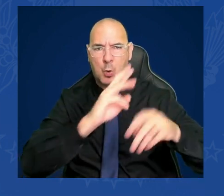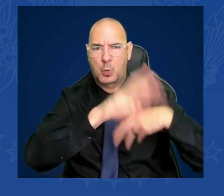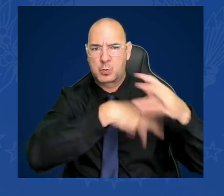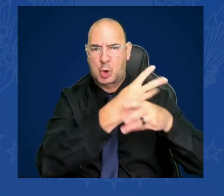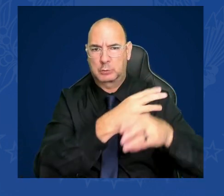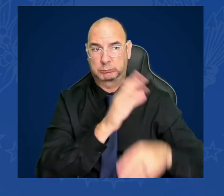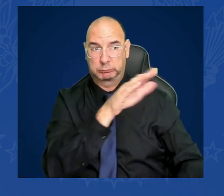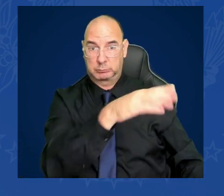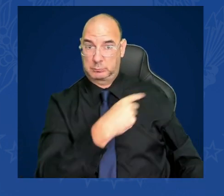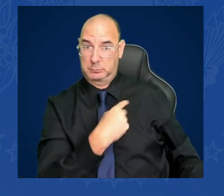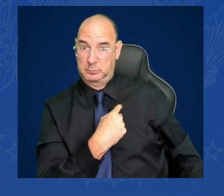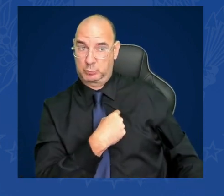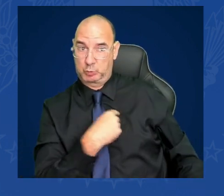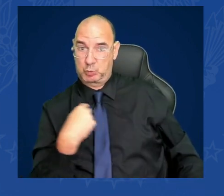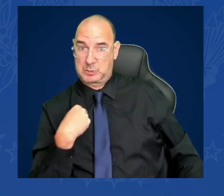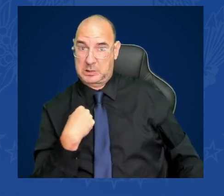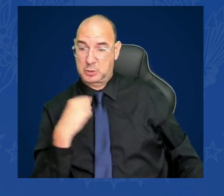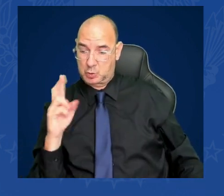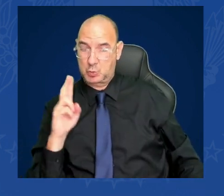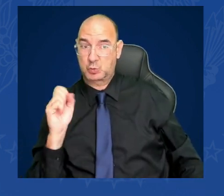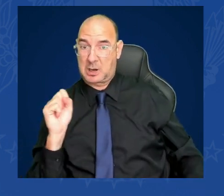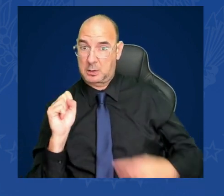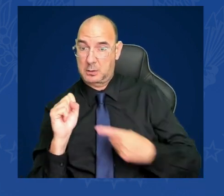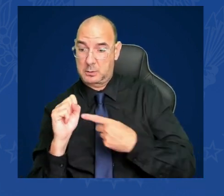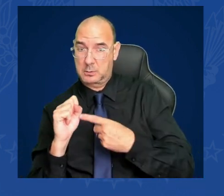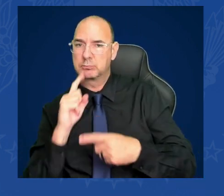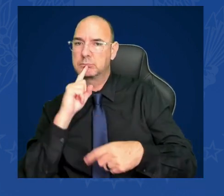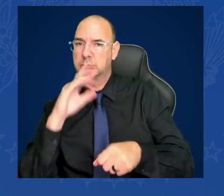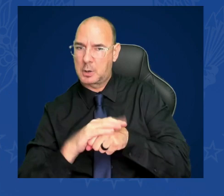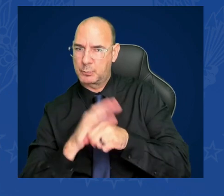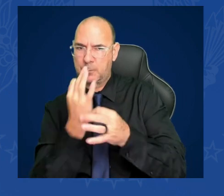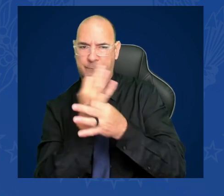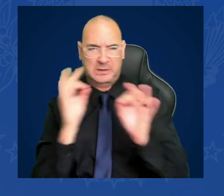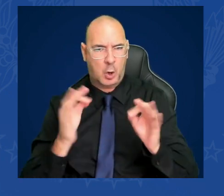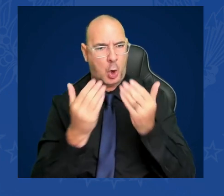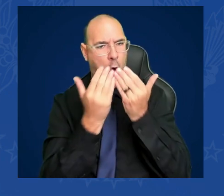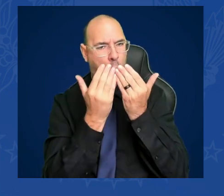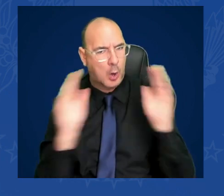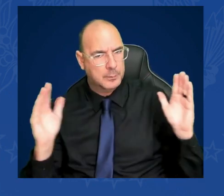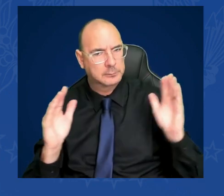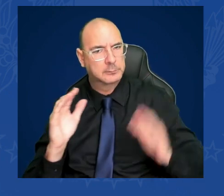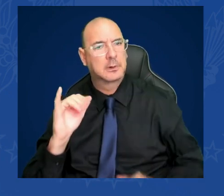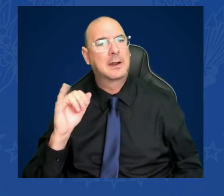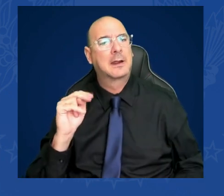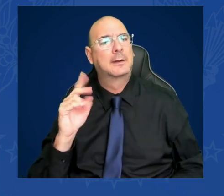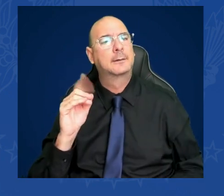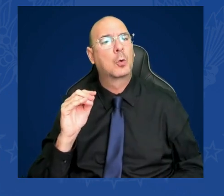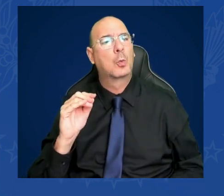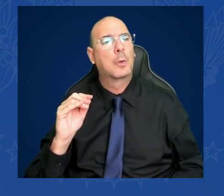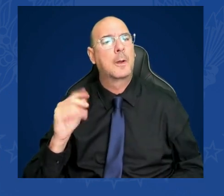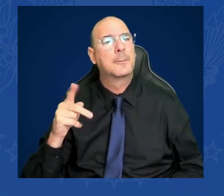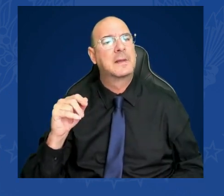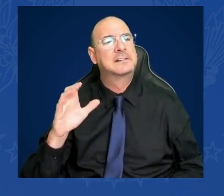are committed to a free and open Indo-Pacific and that it is a priority for our own national security.